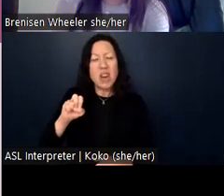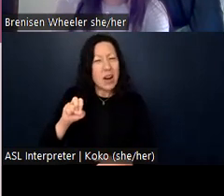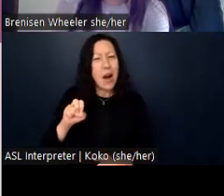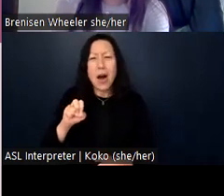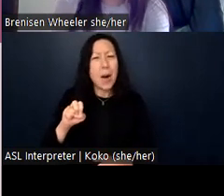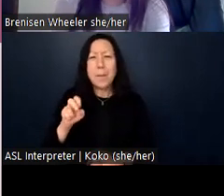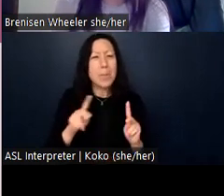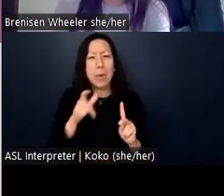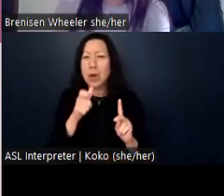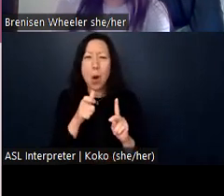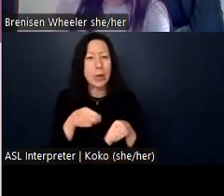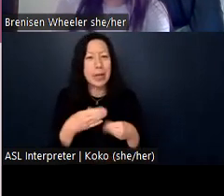are told. 13:19:54 No one's going to believe so if you